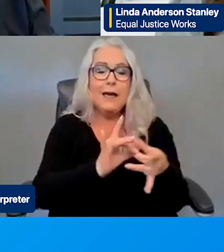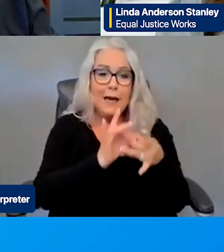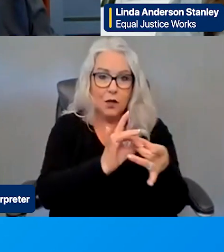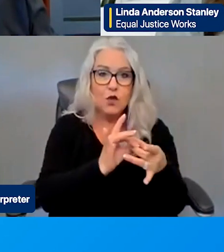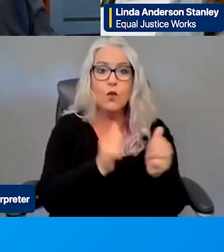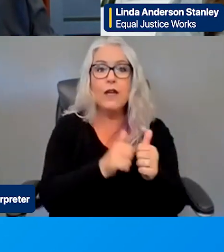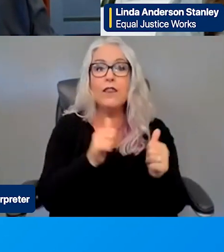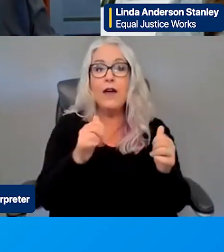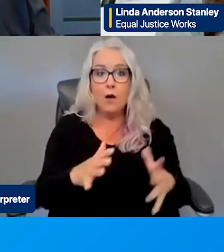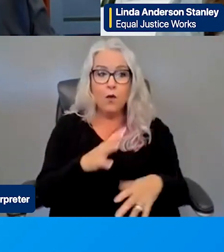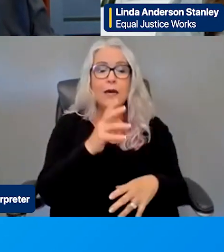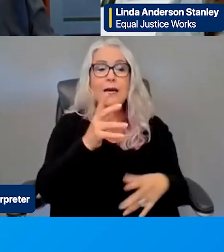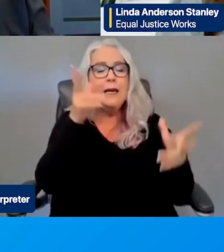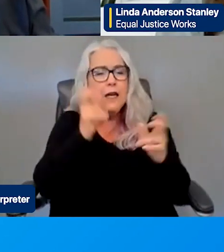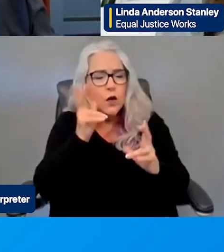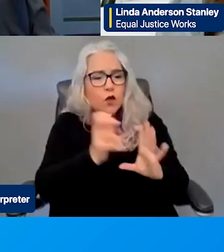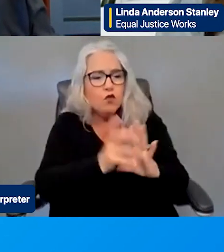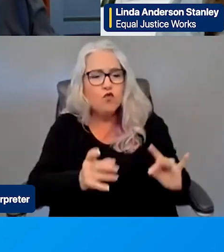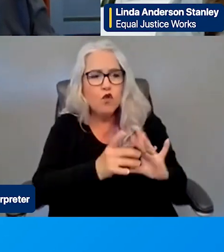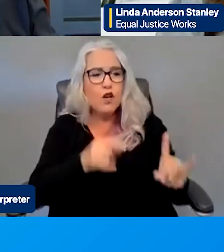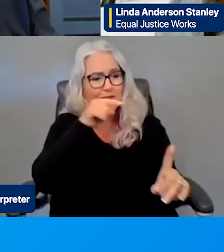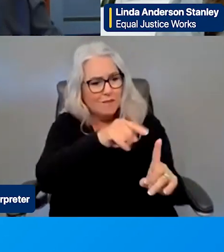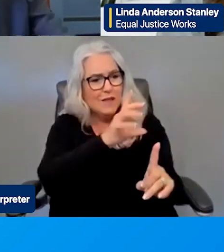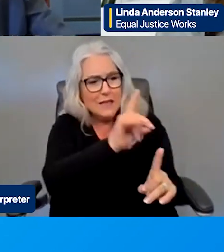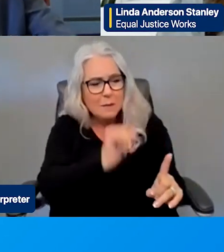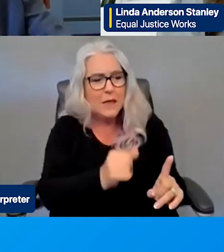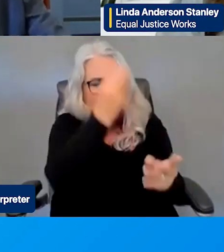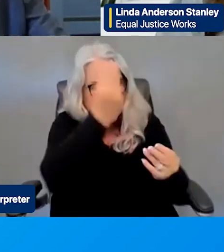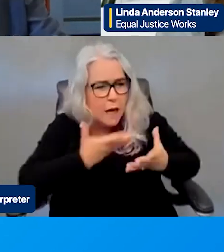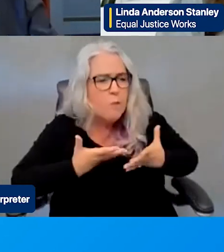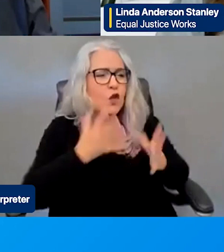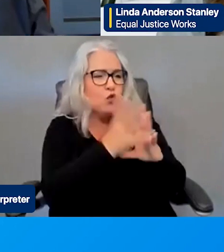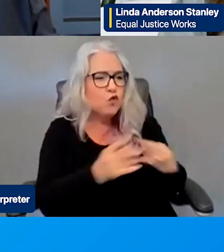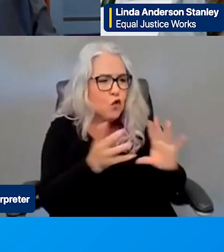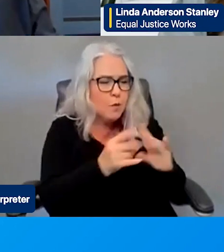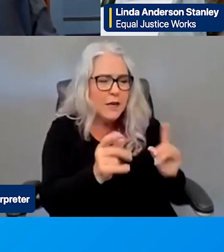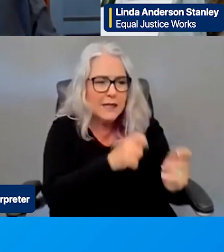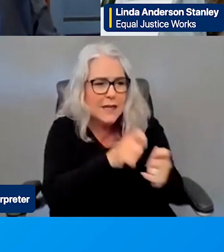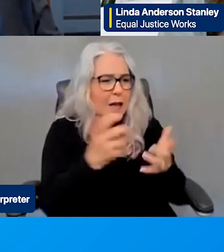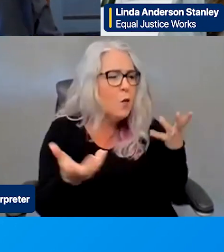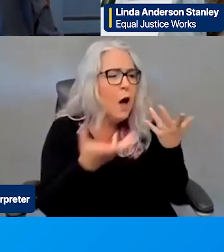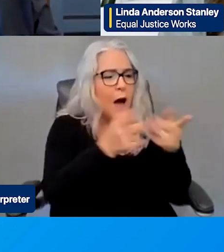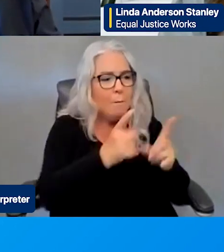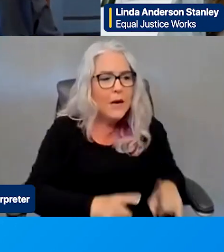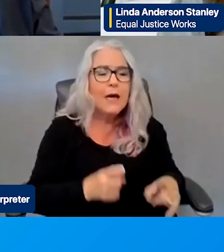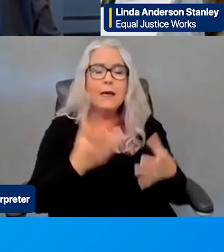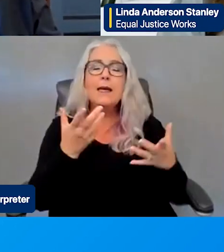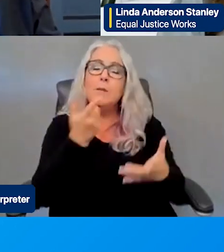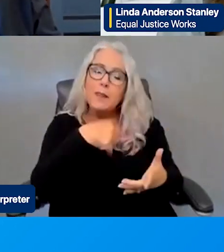who lived it and know it and know the issues at the table for every critical conversation. JUNE ISAACSON KAILES: